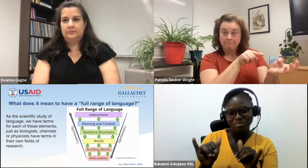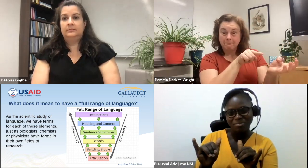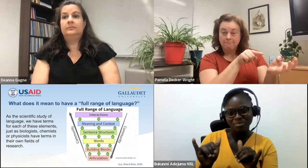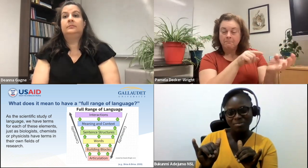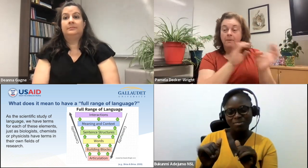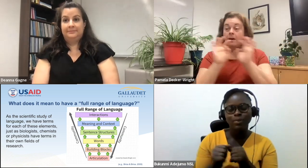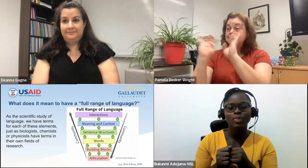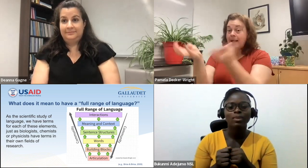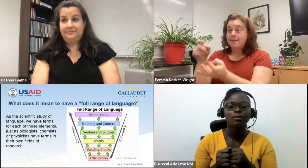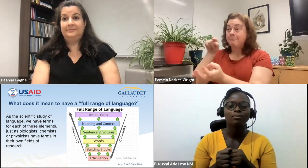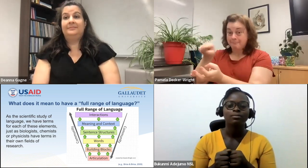You might have one stadium.